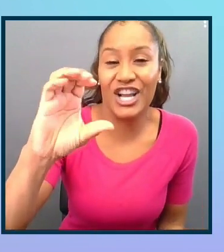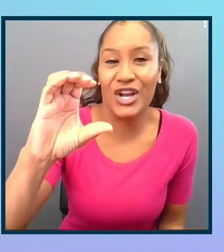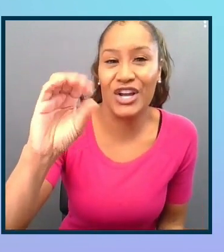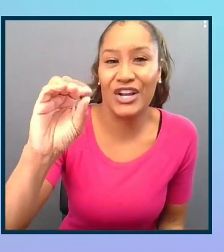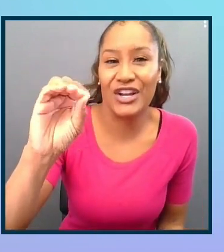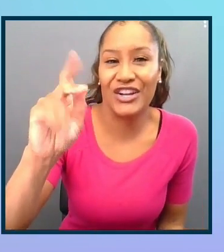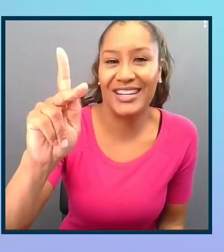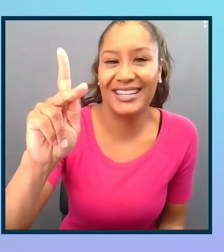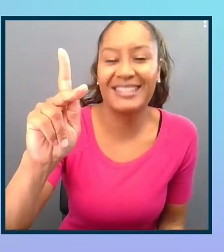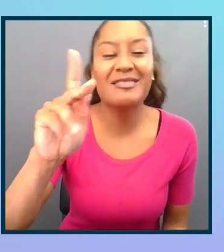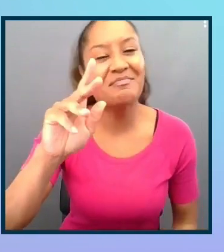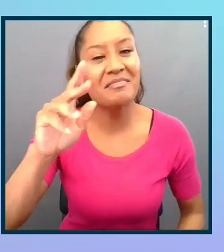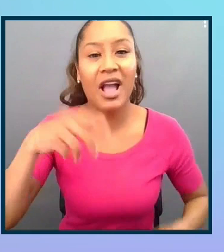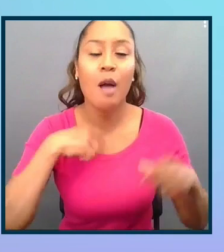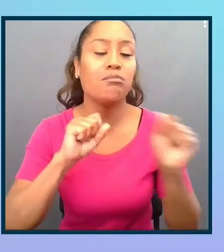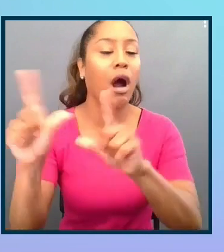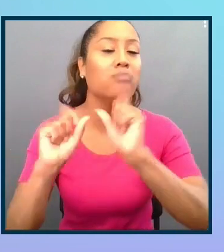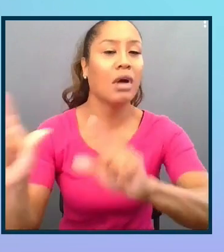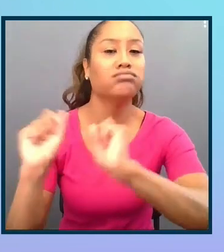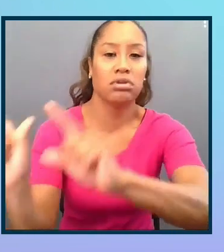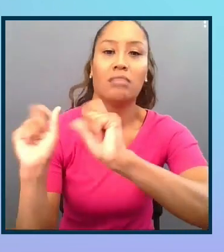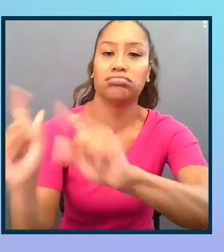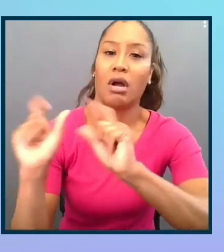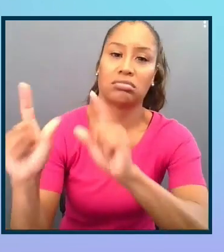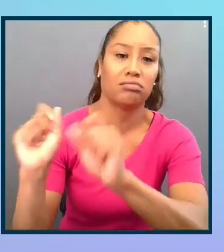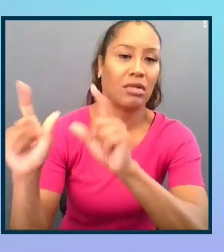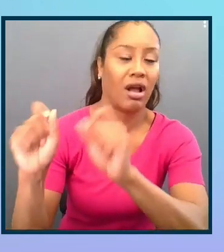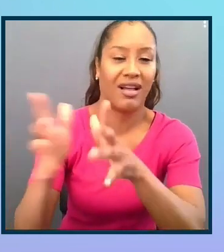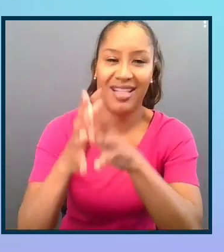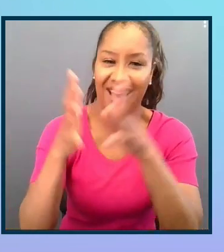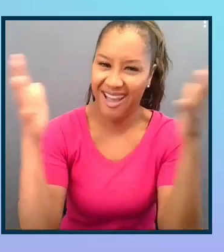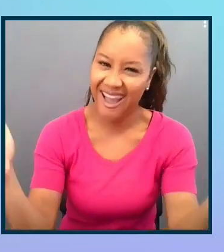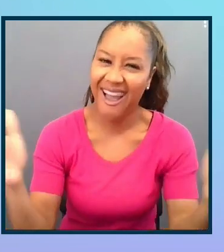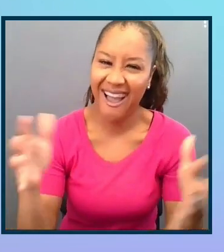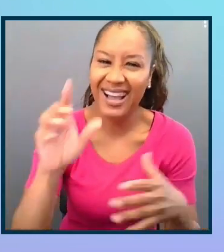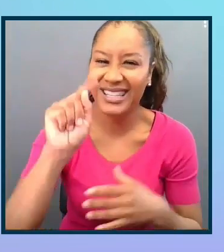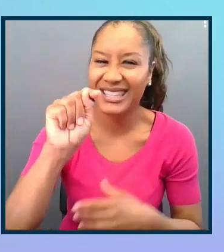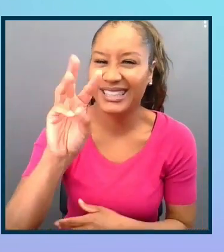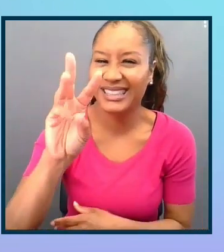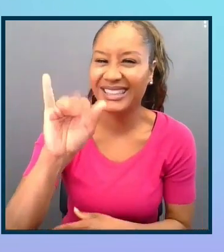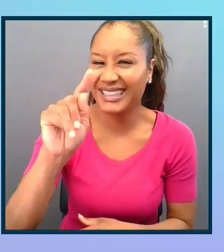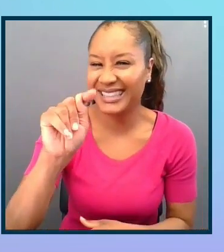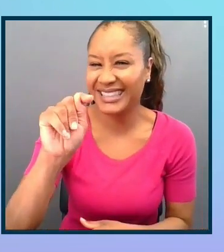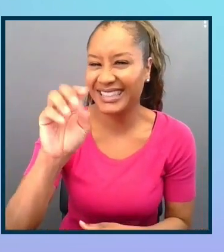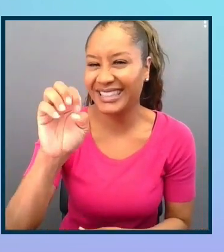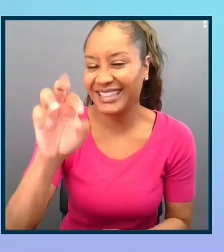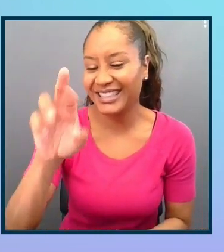And I'll post a lot of updates there. I would say that's probably the easiest way